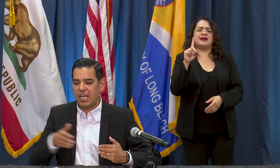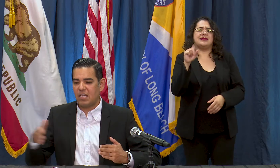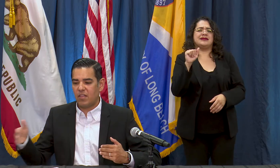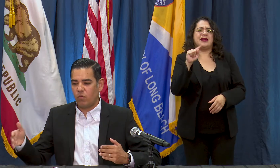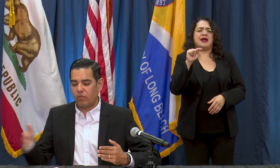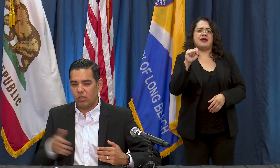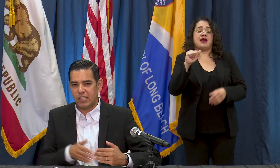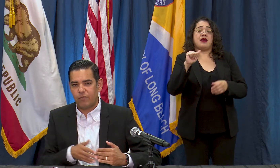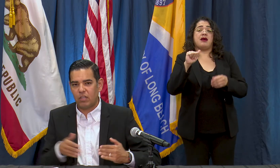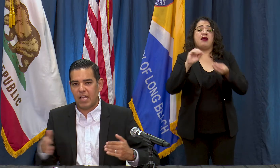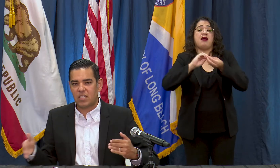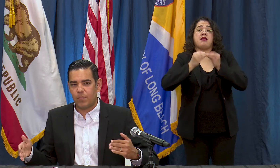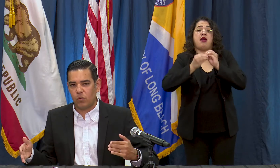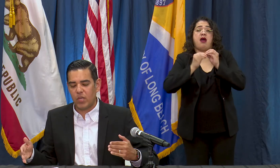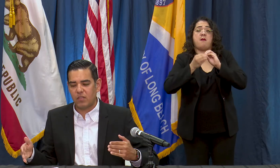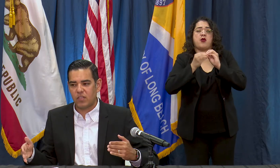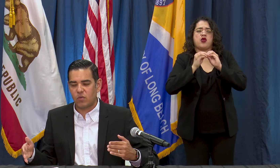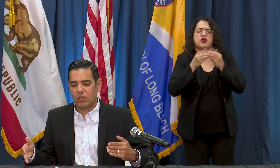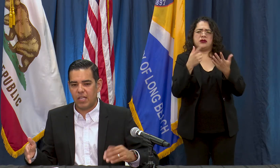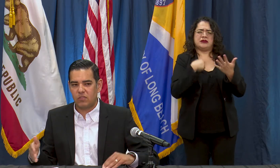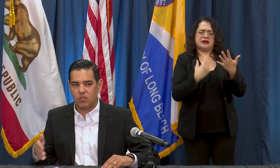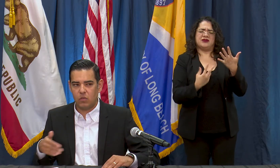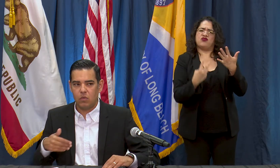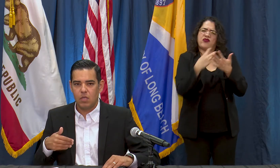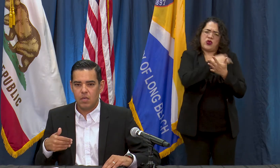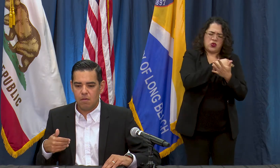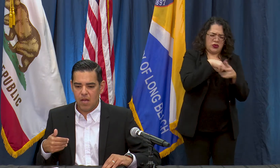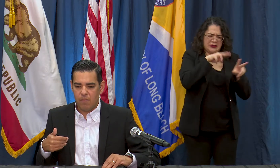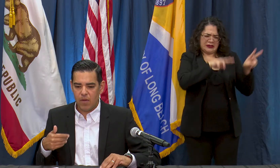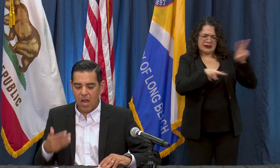data that we looked at for the last couple of weeks as it relates to how